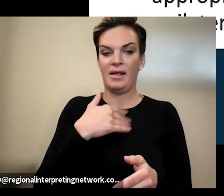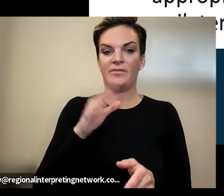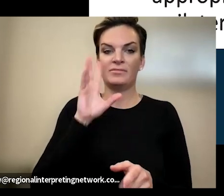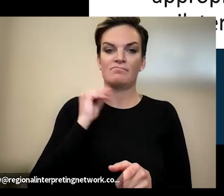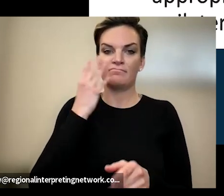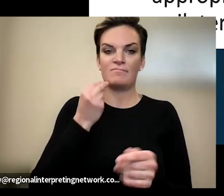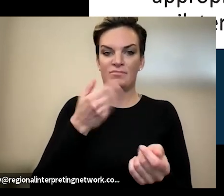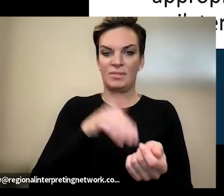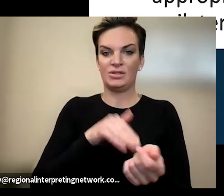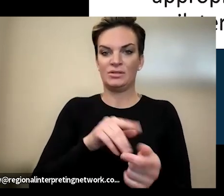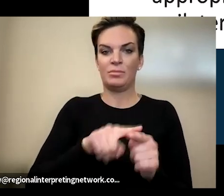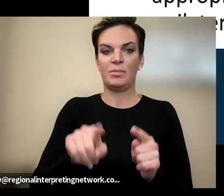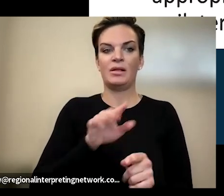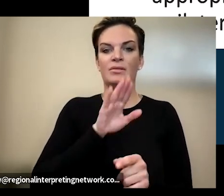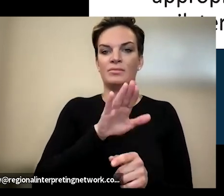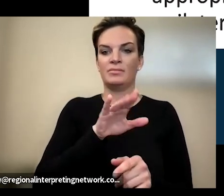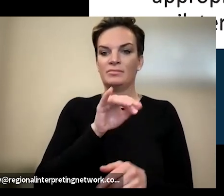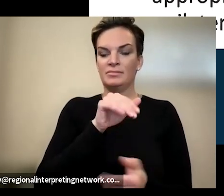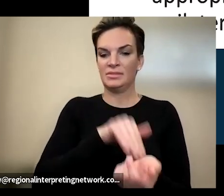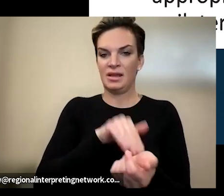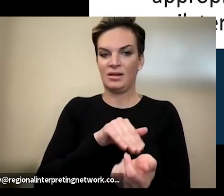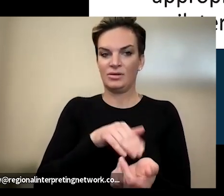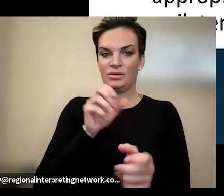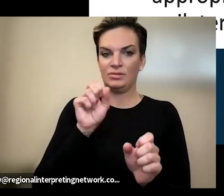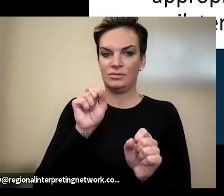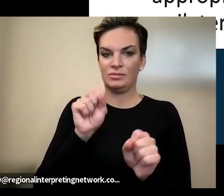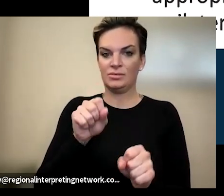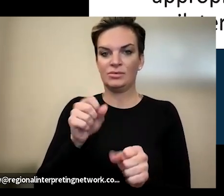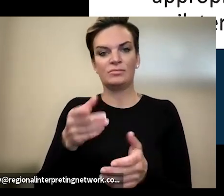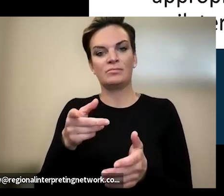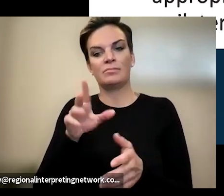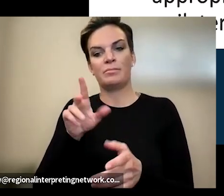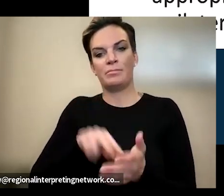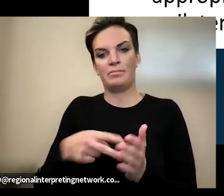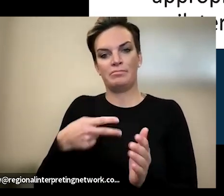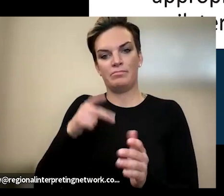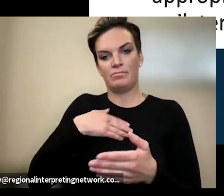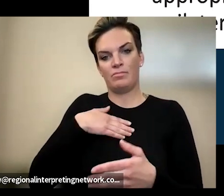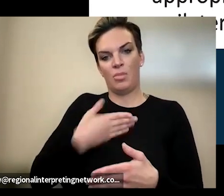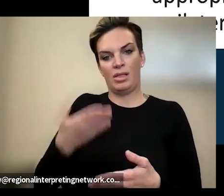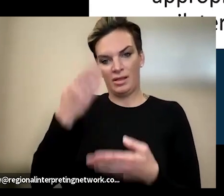an expectation that patients may be active inquirers who bring relative expertise and